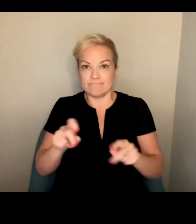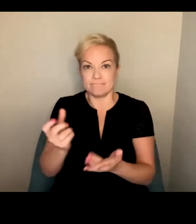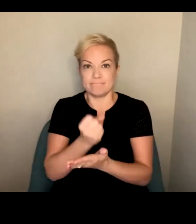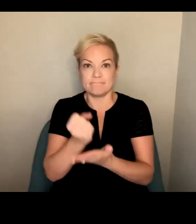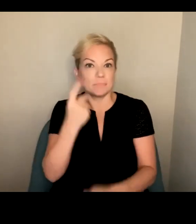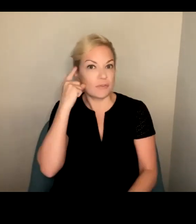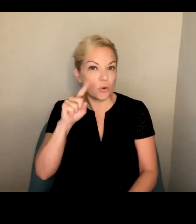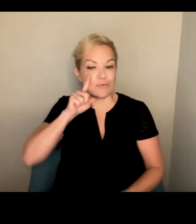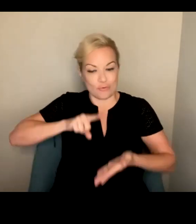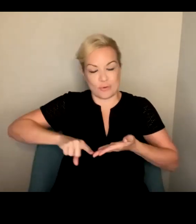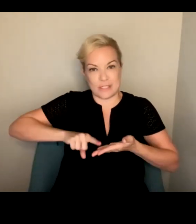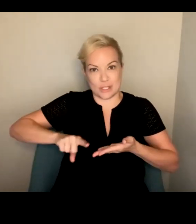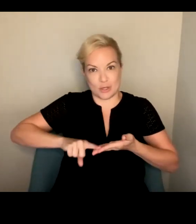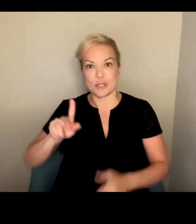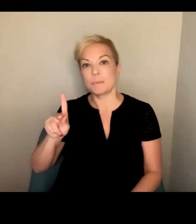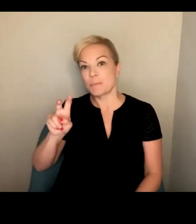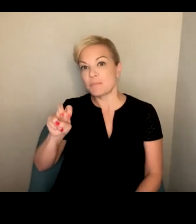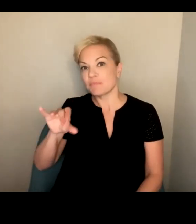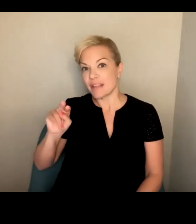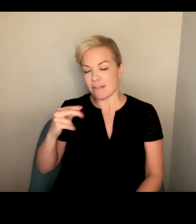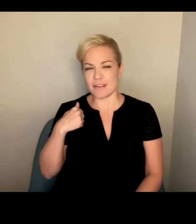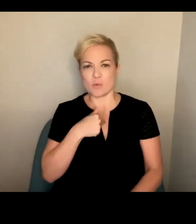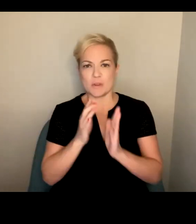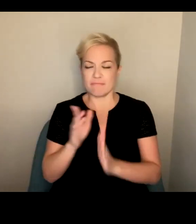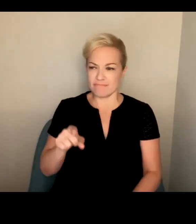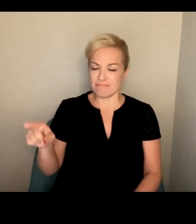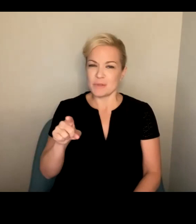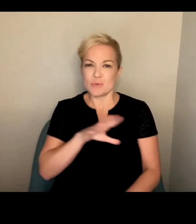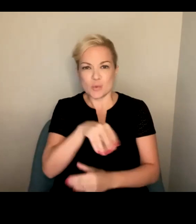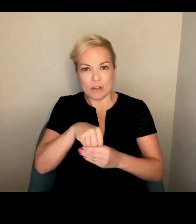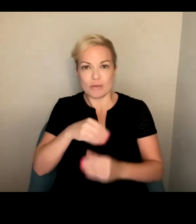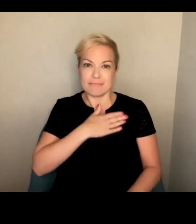We have asked Kevin to include in his talk some of his honest assessment of the ways